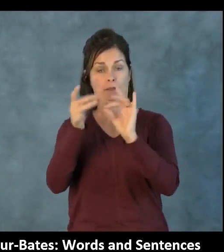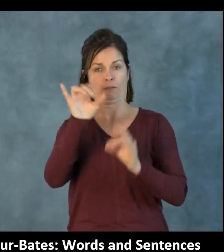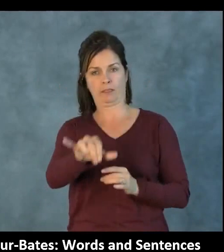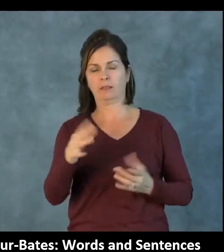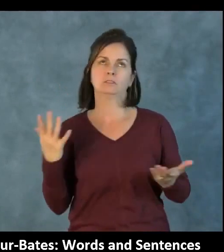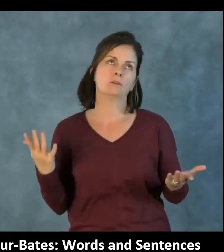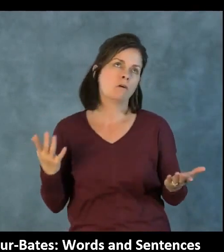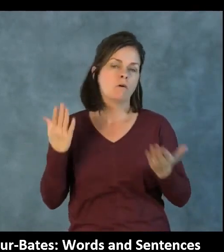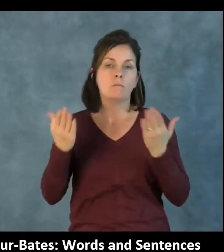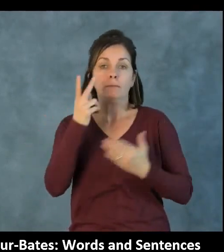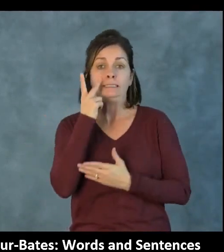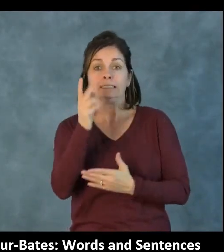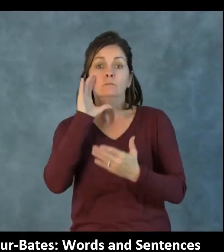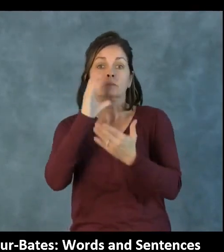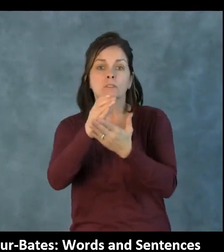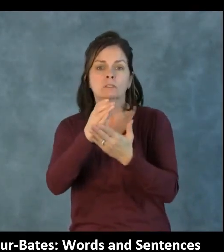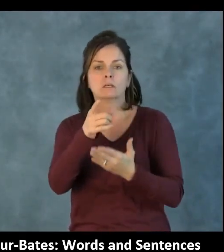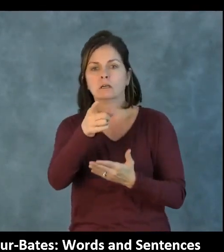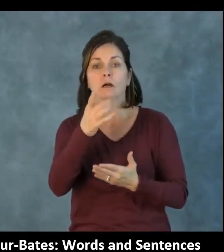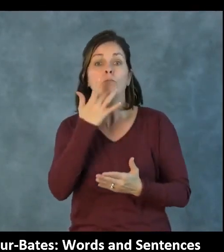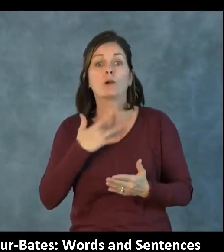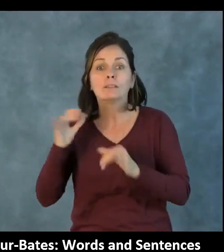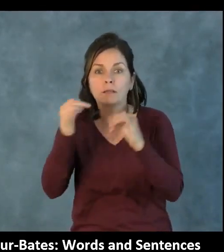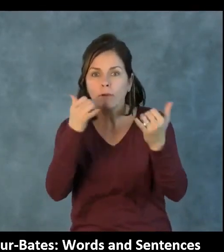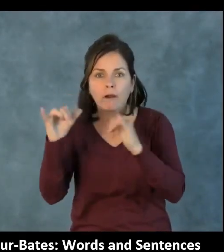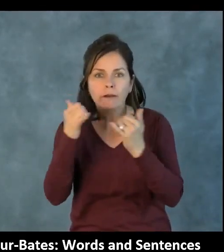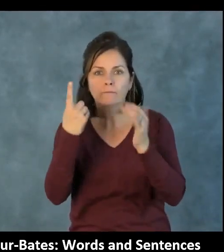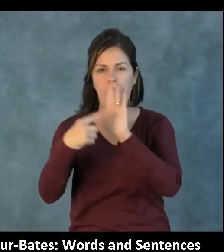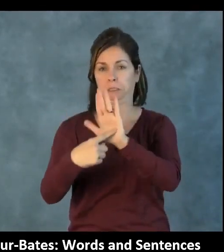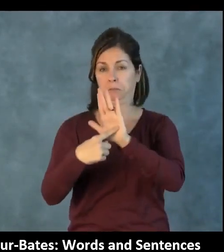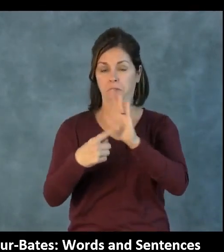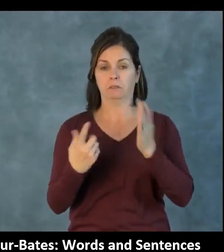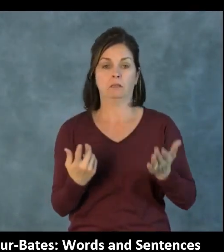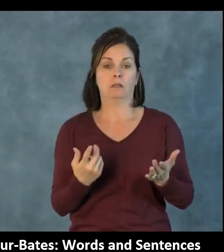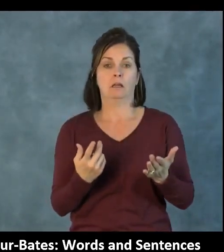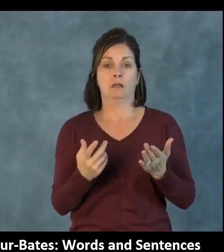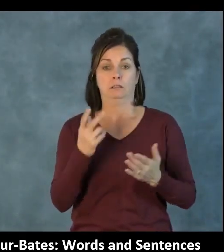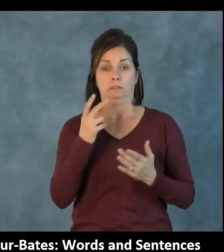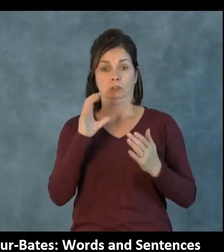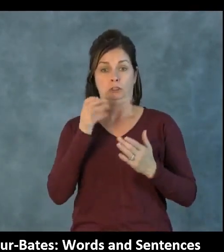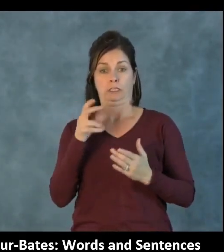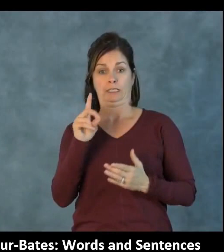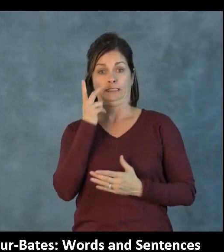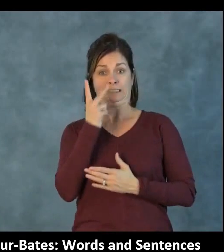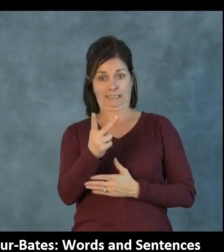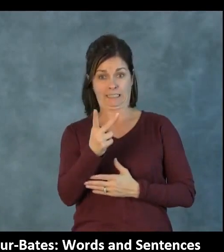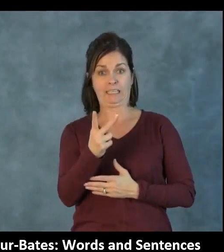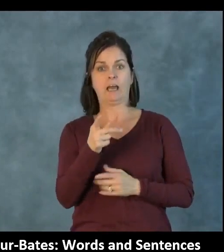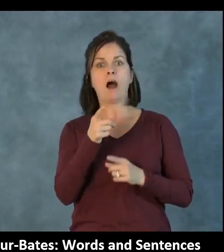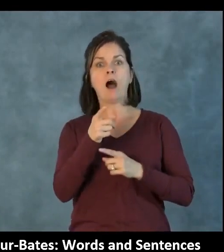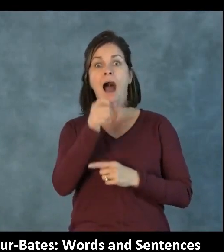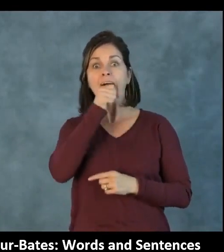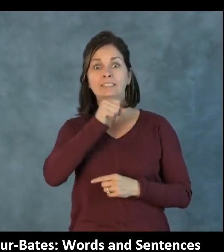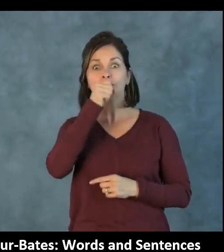They may see a picture of a birthday party and they might say something like, "Ice cream",